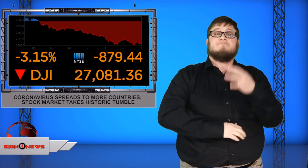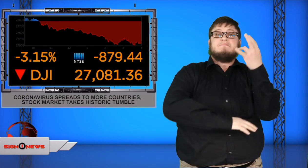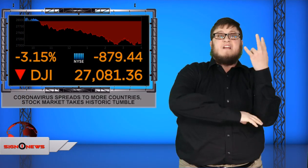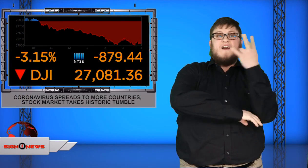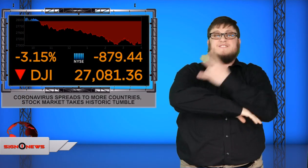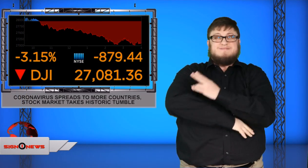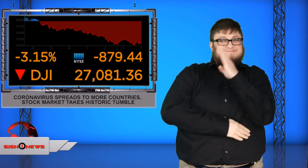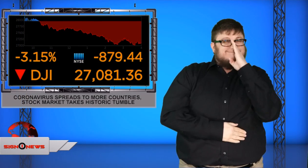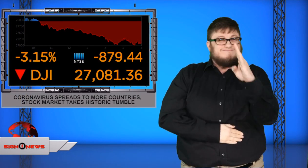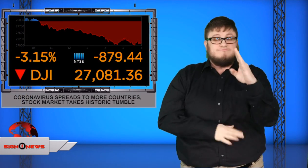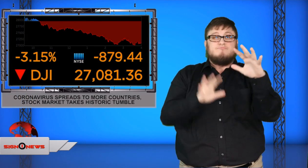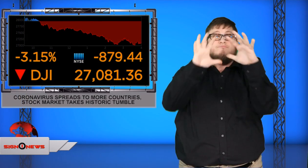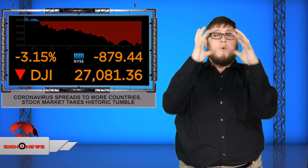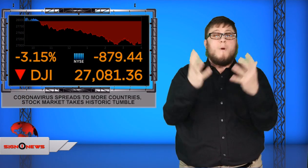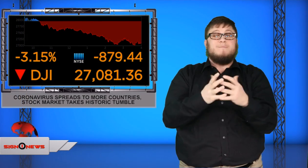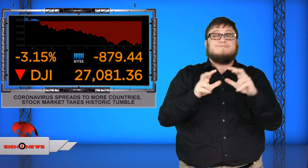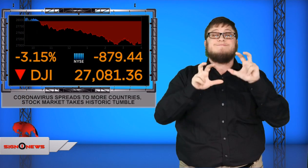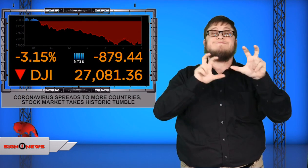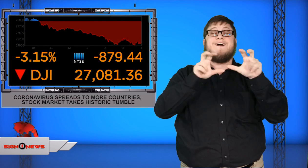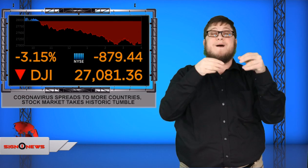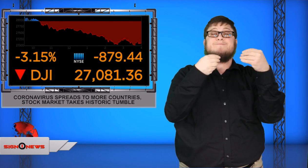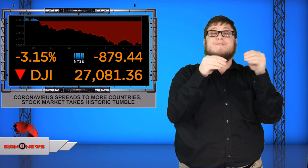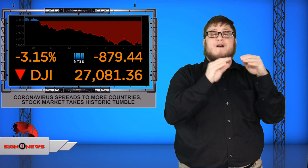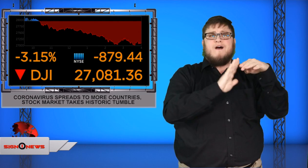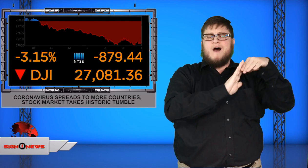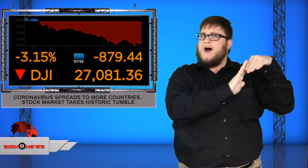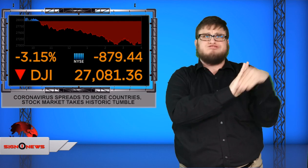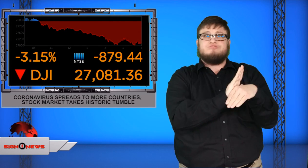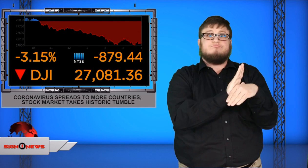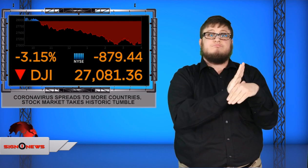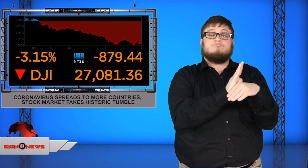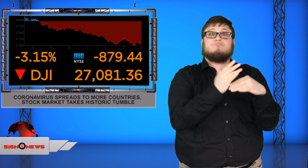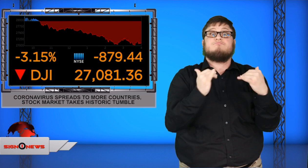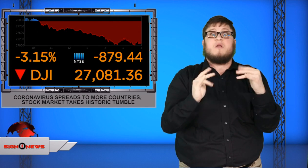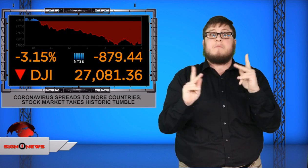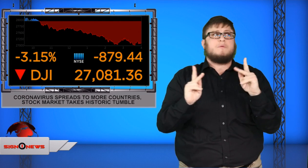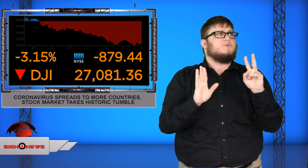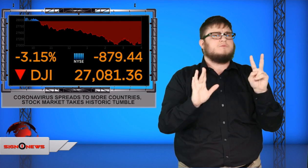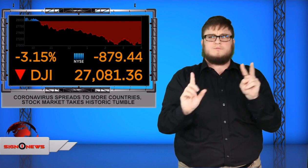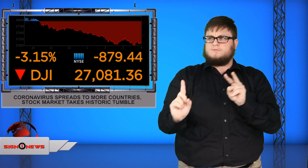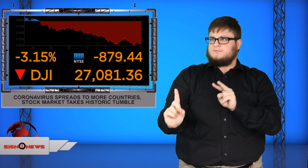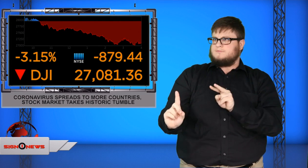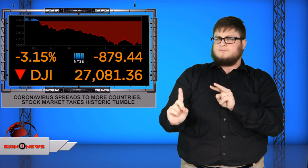Global stock markets plummeted for a seventh consecutive day increasing fears that the